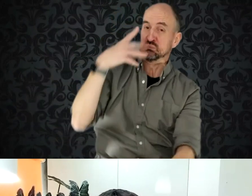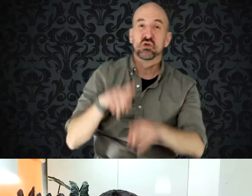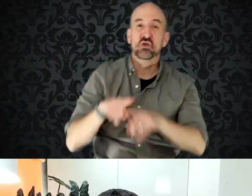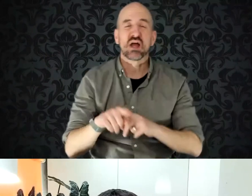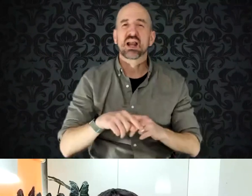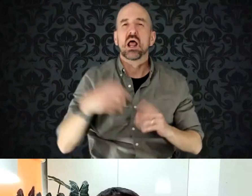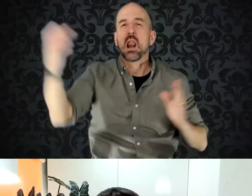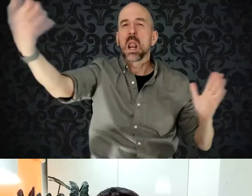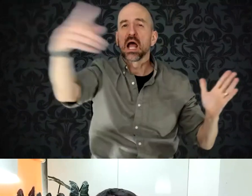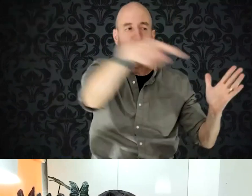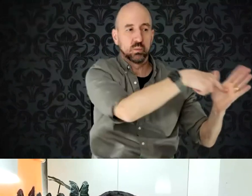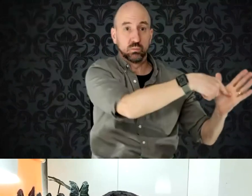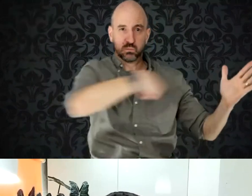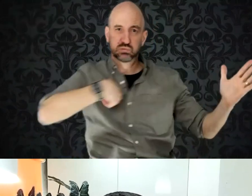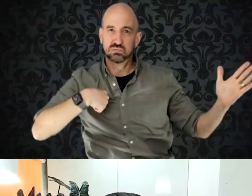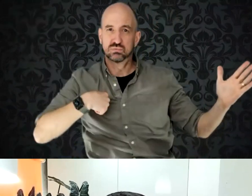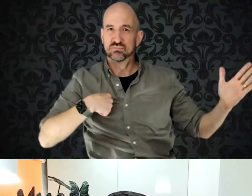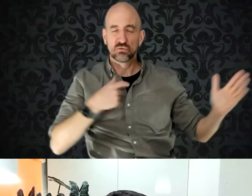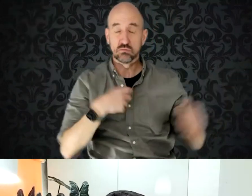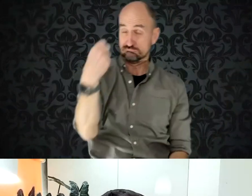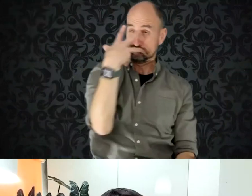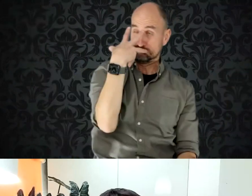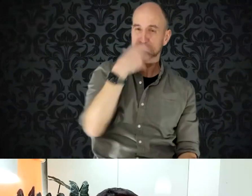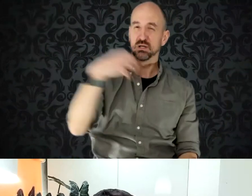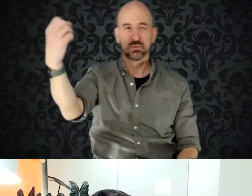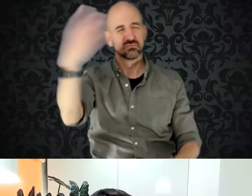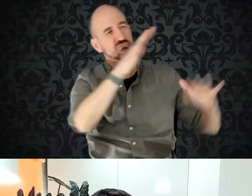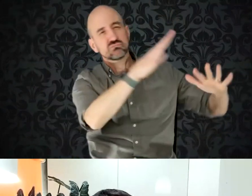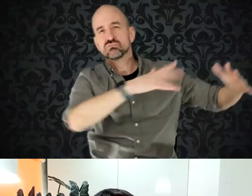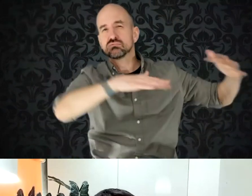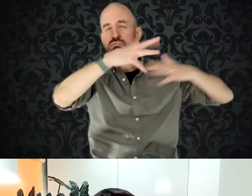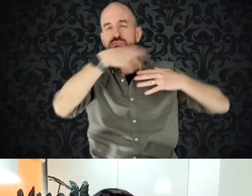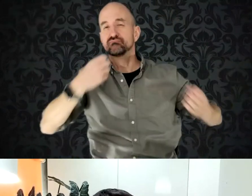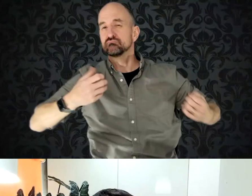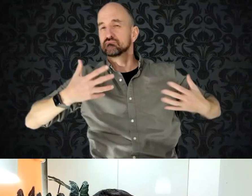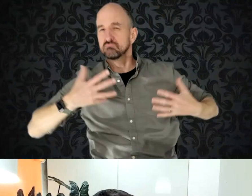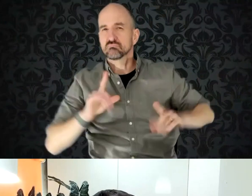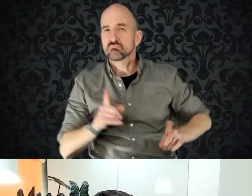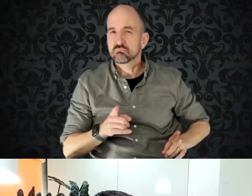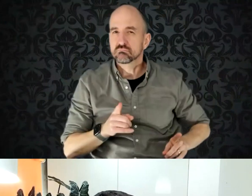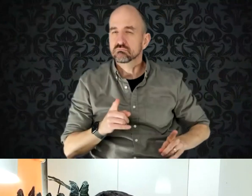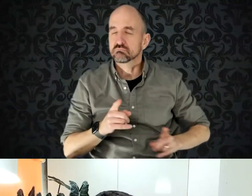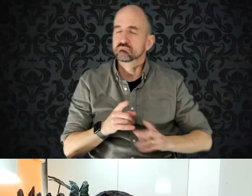When you do, don't stick it right in front of a windowsill that gets a lot of sun, keep